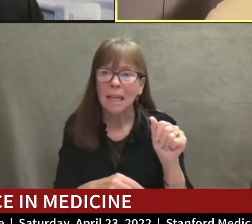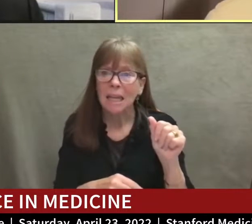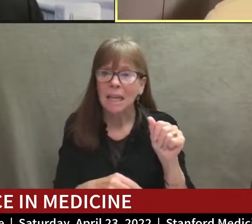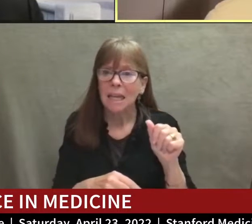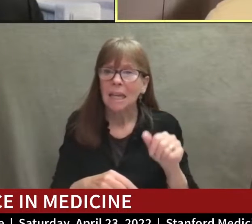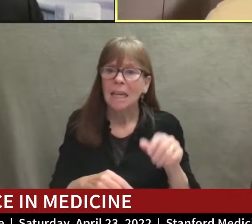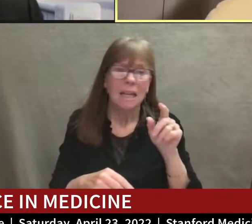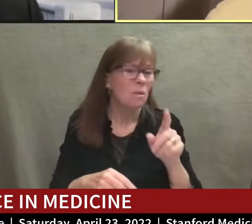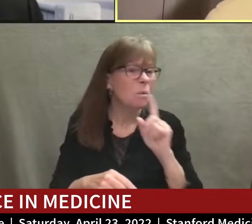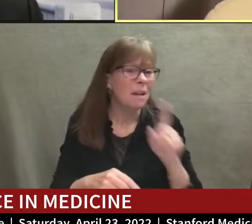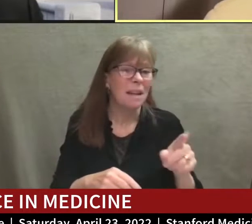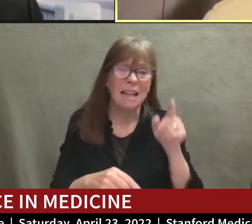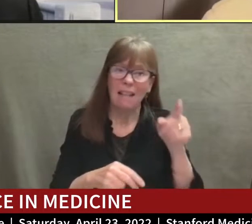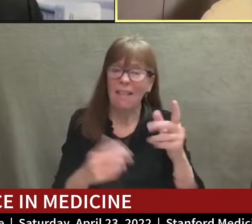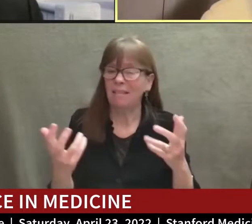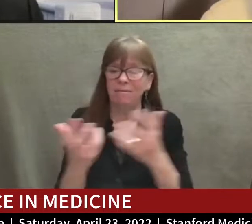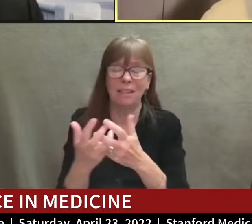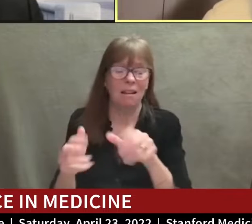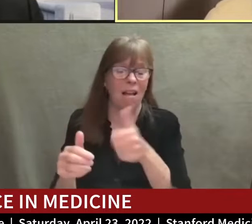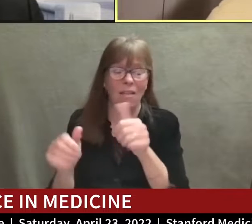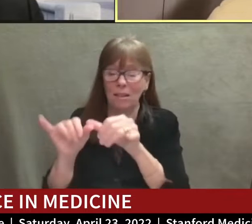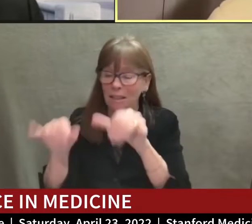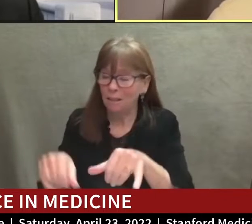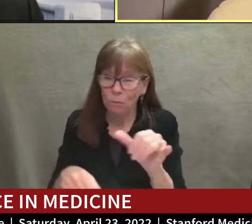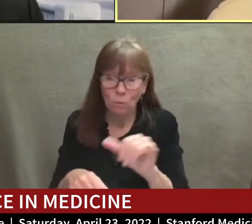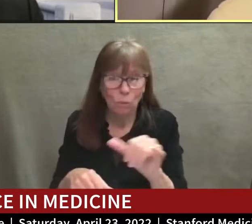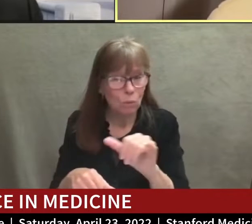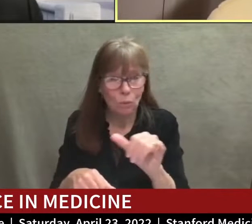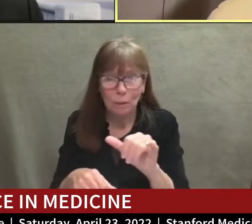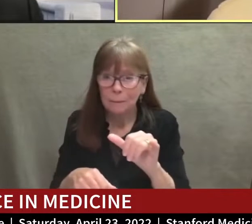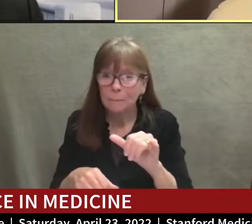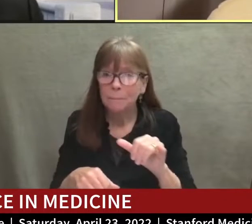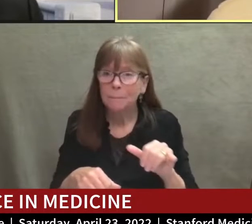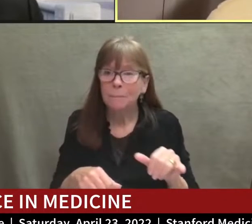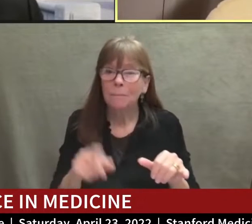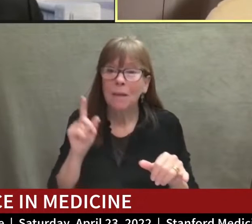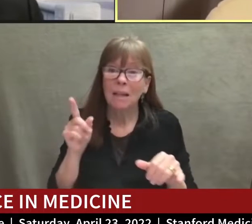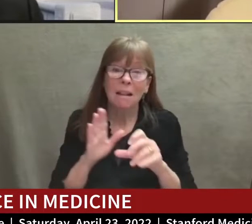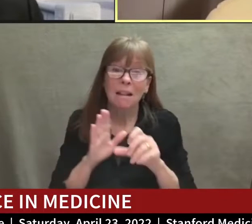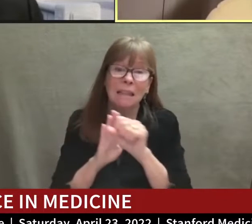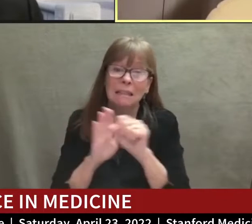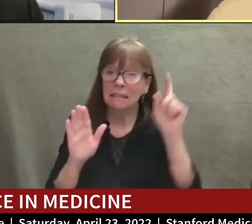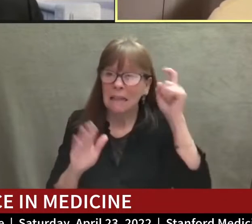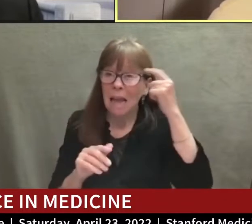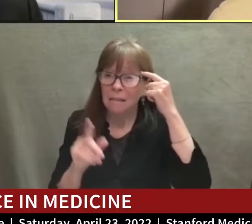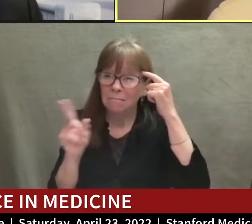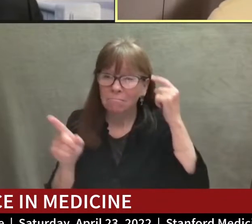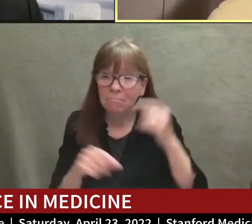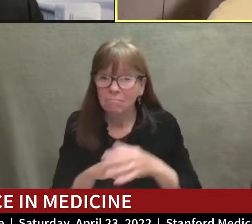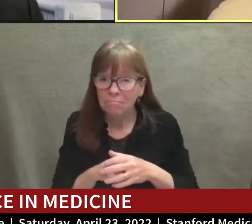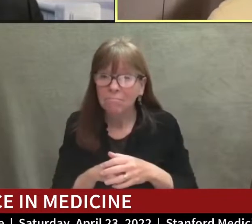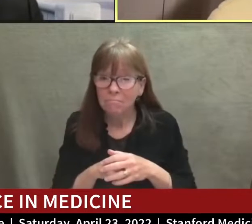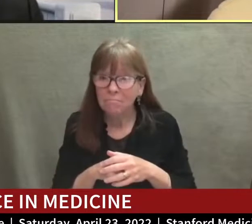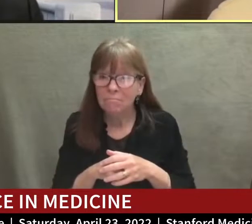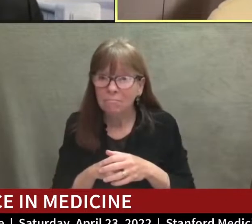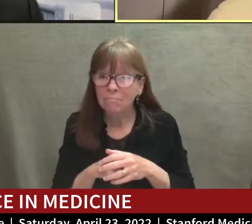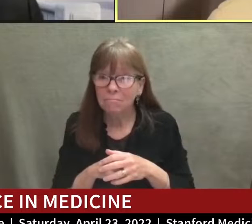with other systems. Such as the state, and the prison industrial complex.